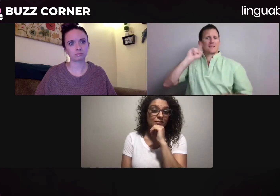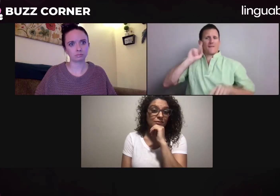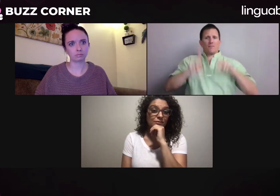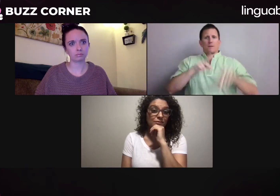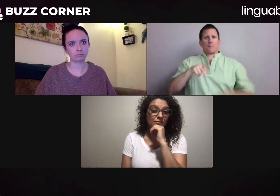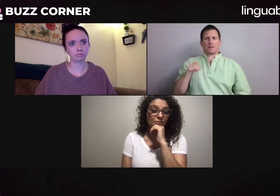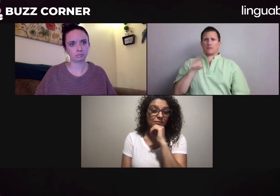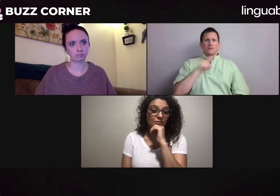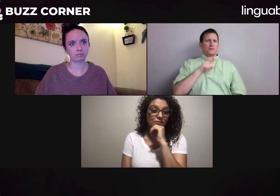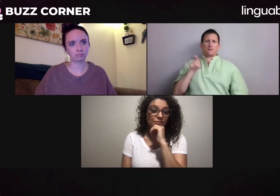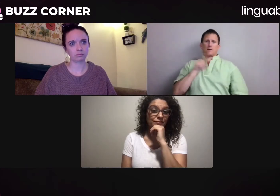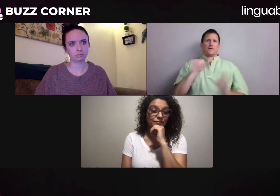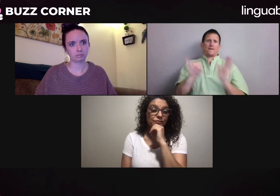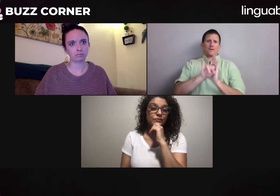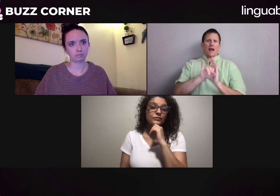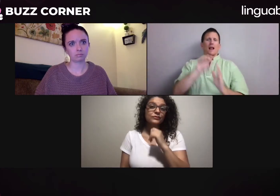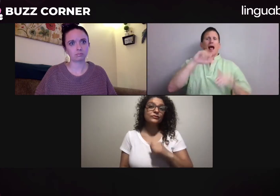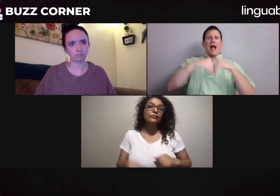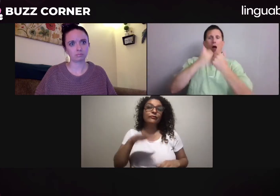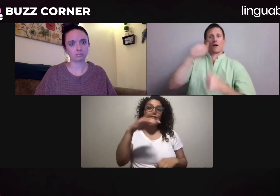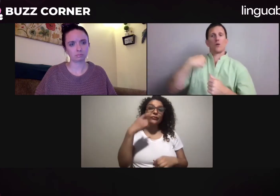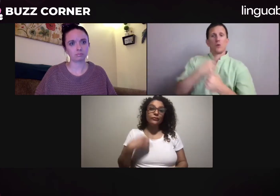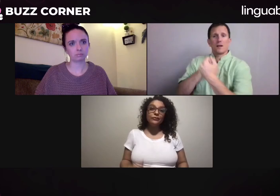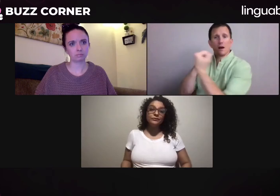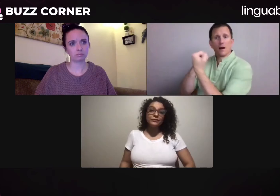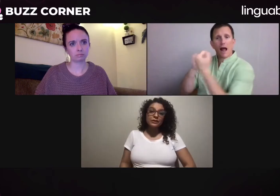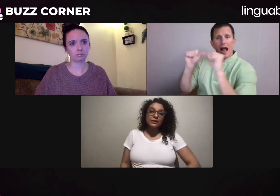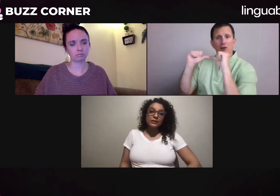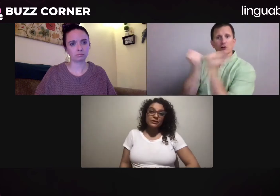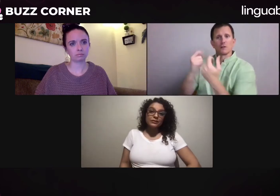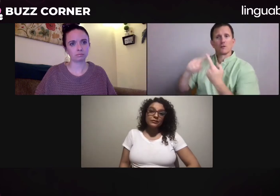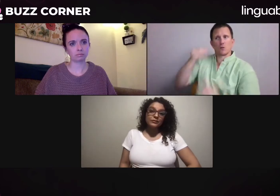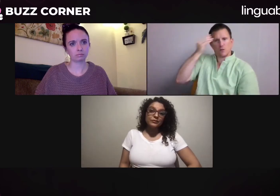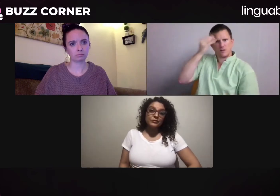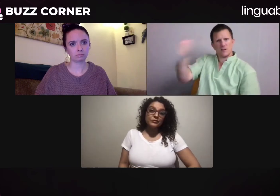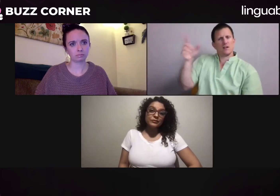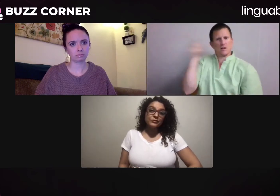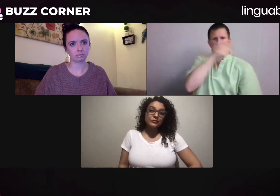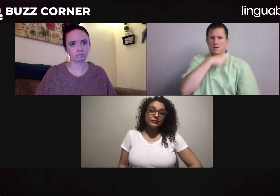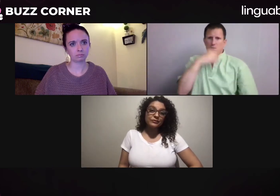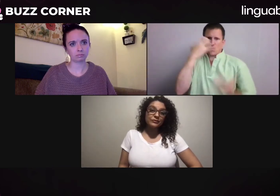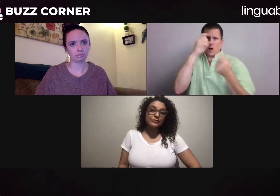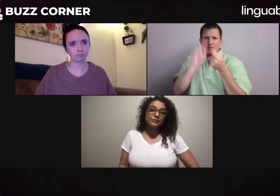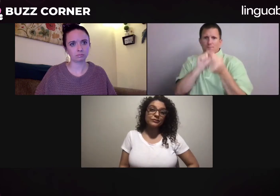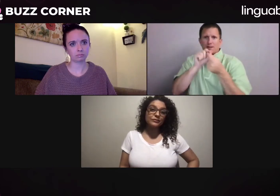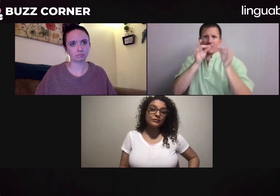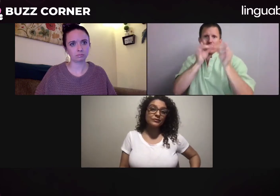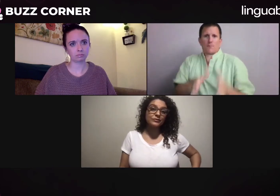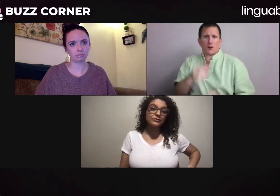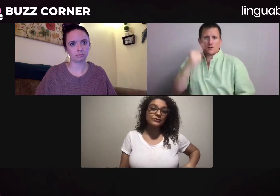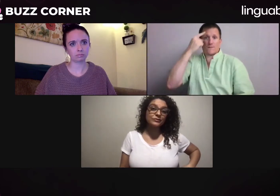So how do we, as Deaf people, identify that and how can we advocate to agencies like you